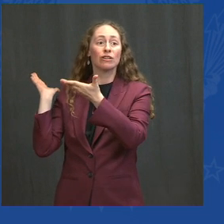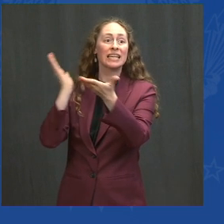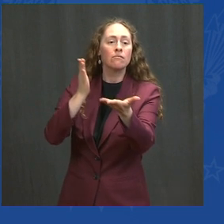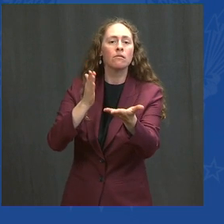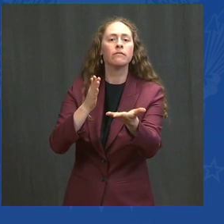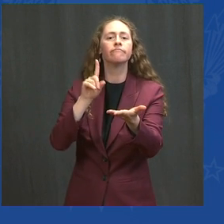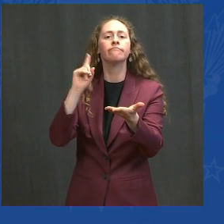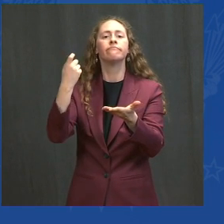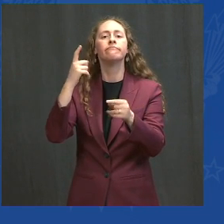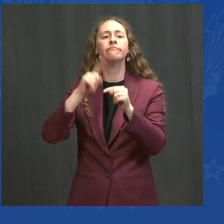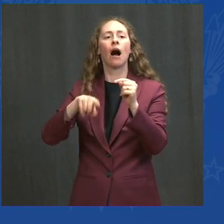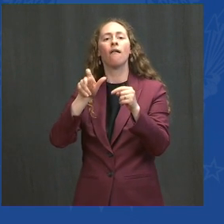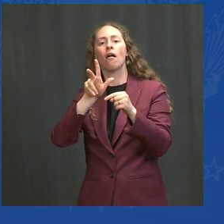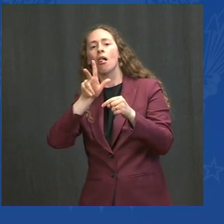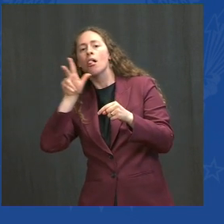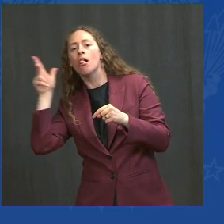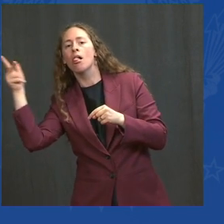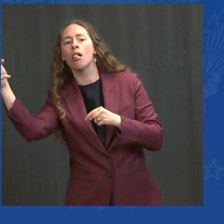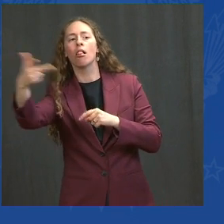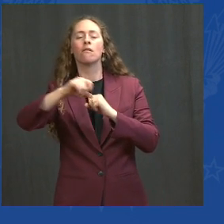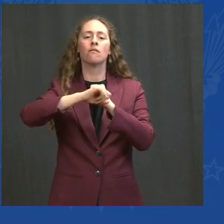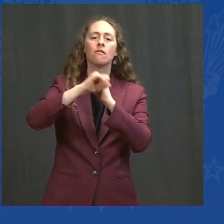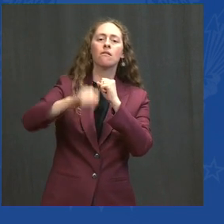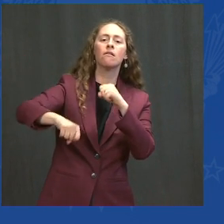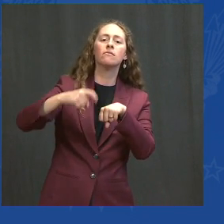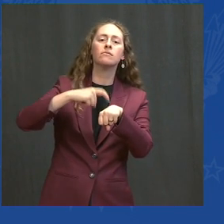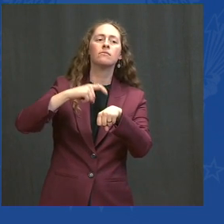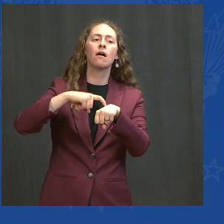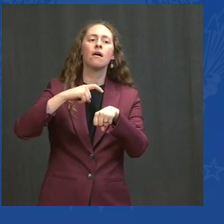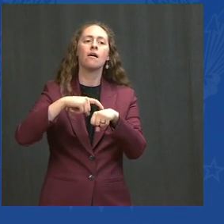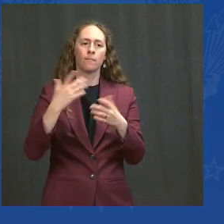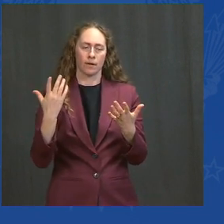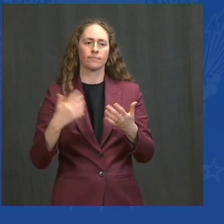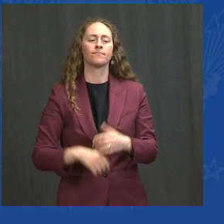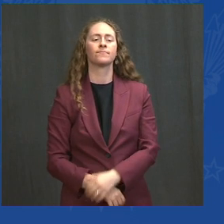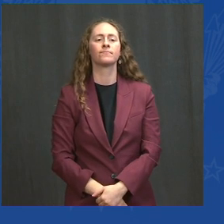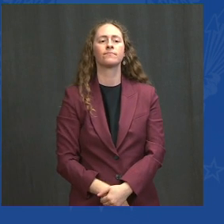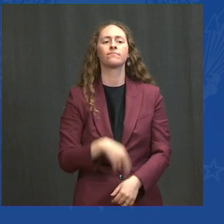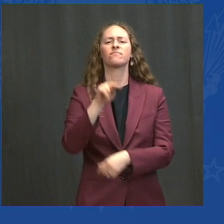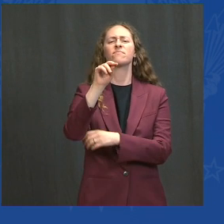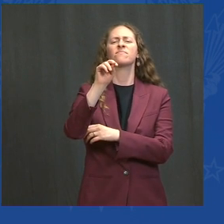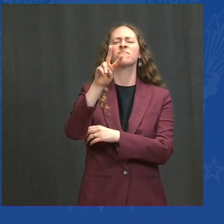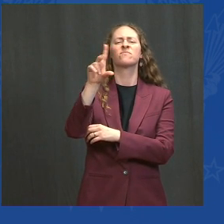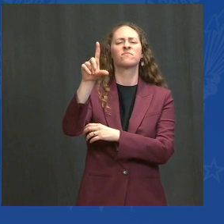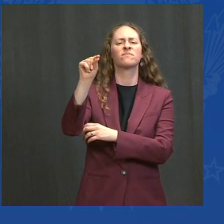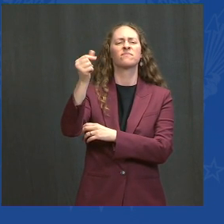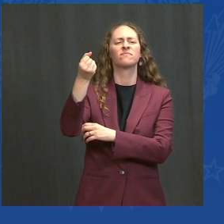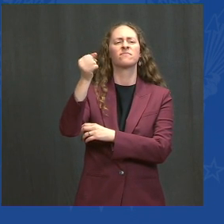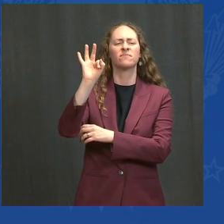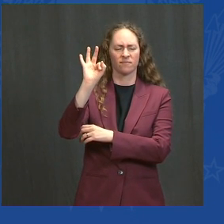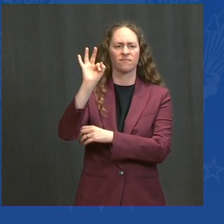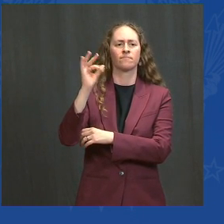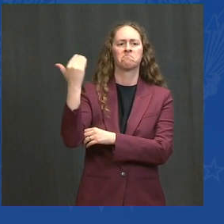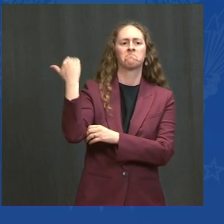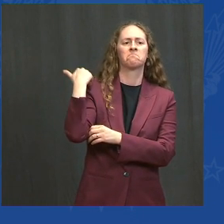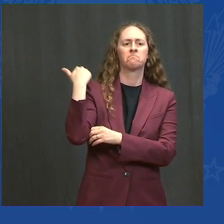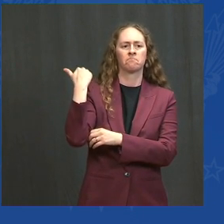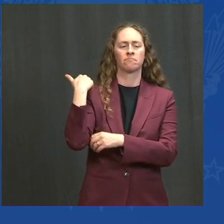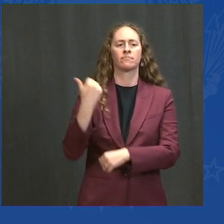In November 2019, a school bus in Arcadia, Wisconsin, tipped over going around a curve and went into a ditch with 20 students on board.